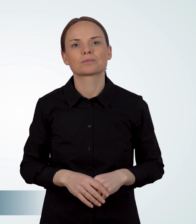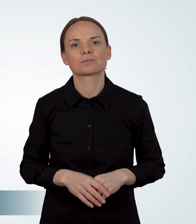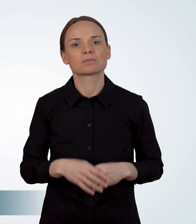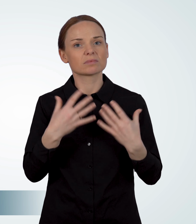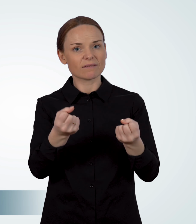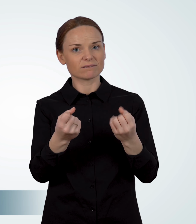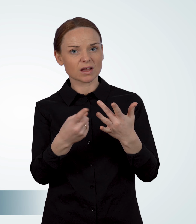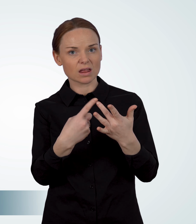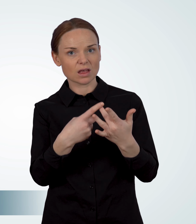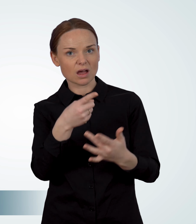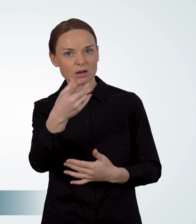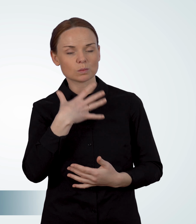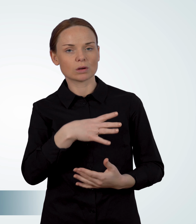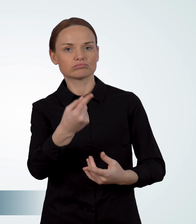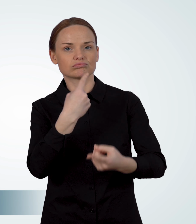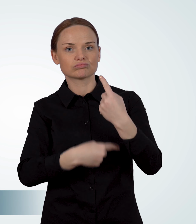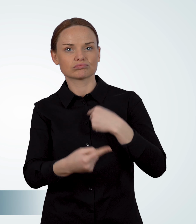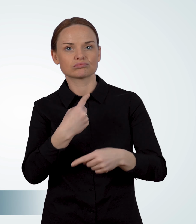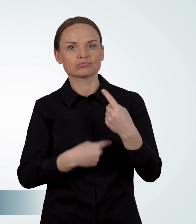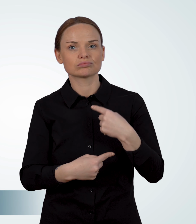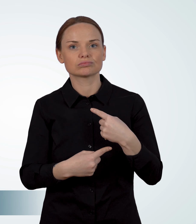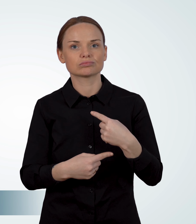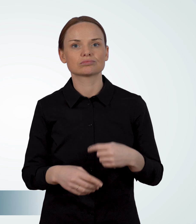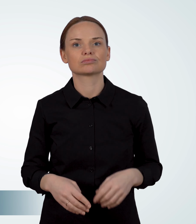7. Is there anything else you would like to tell us?